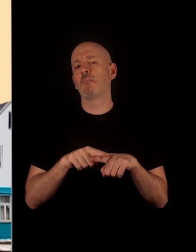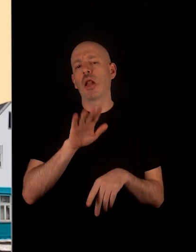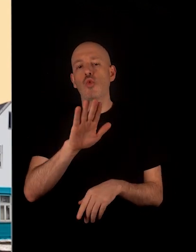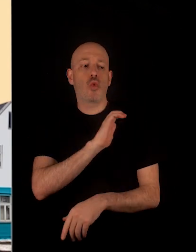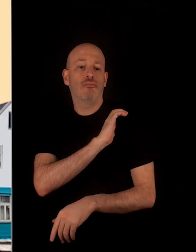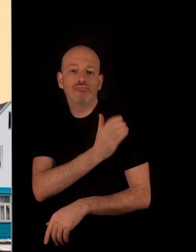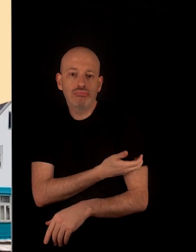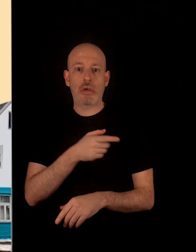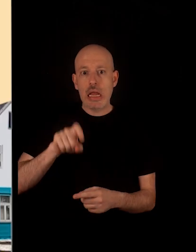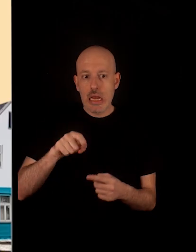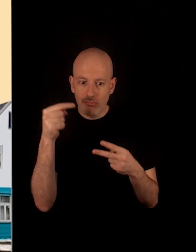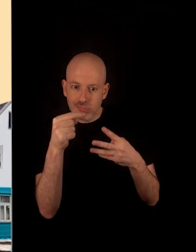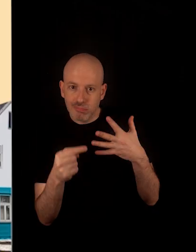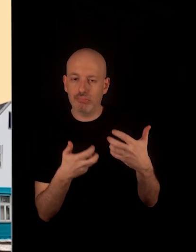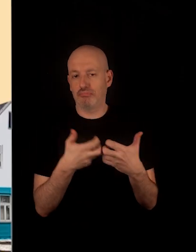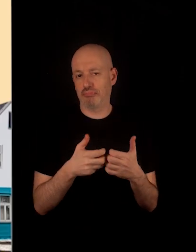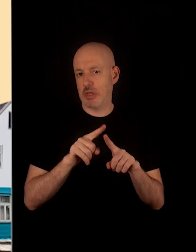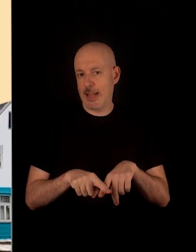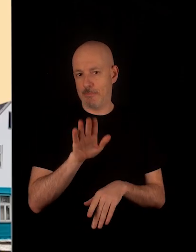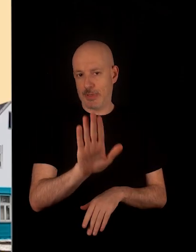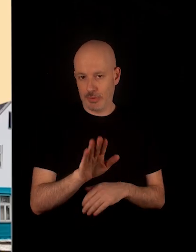Very important to the budget and the grant calculation.